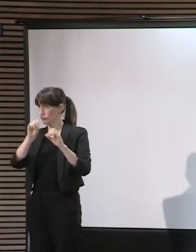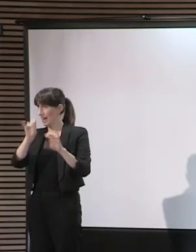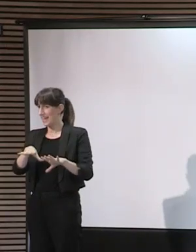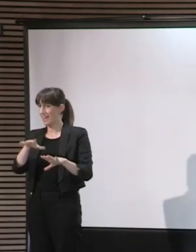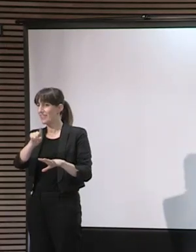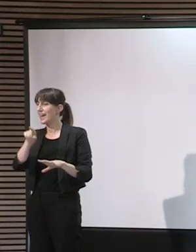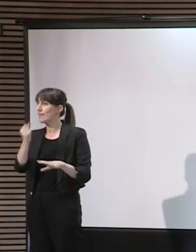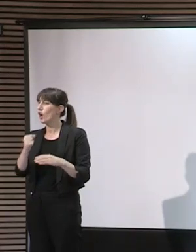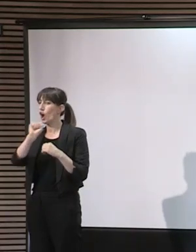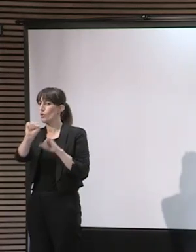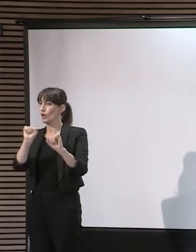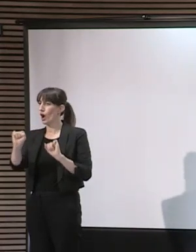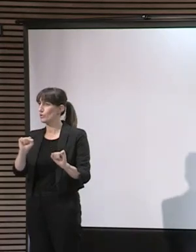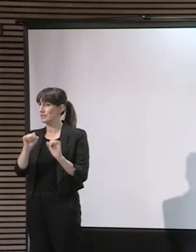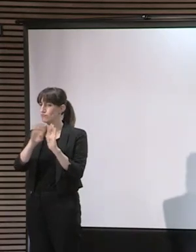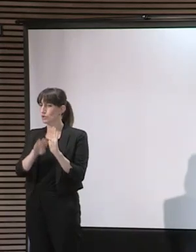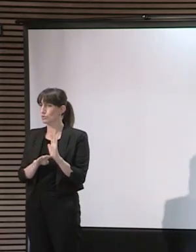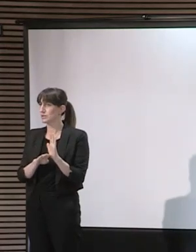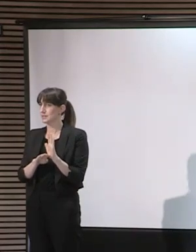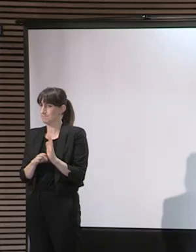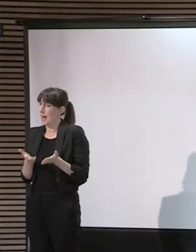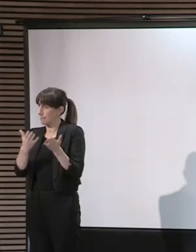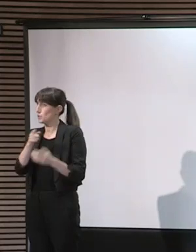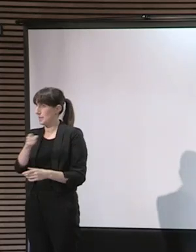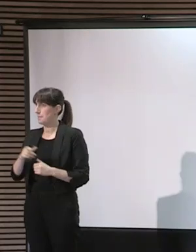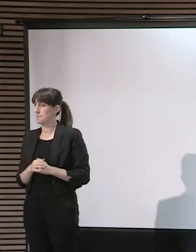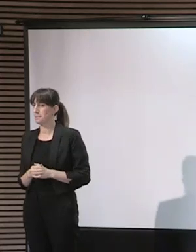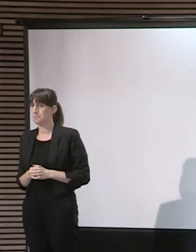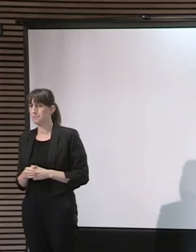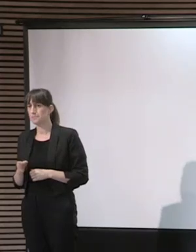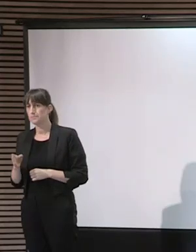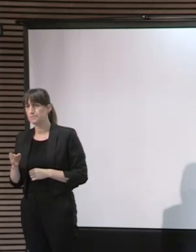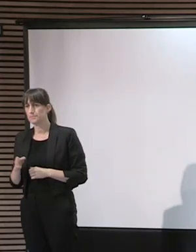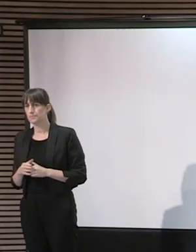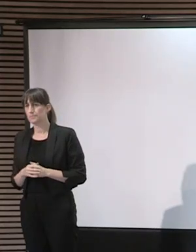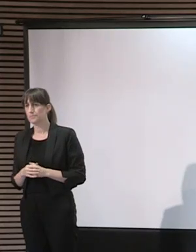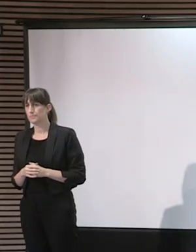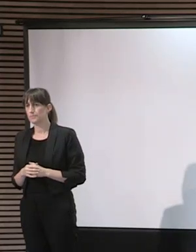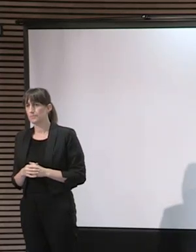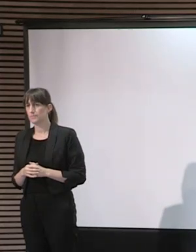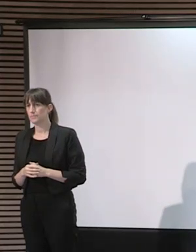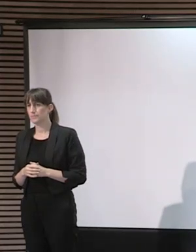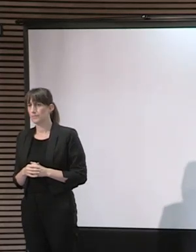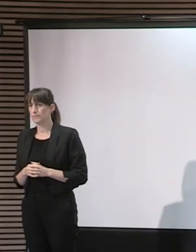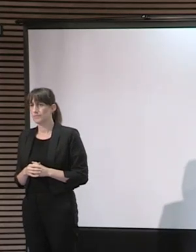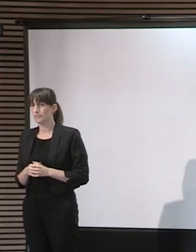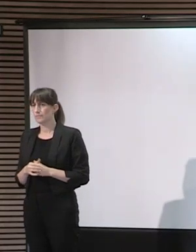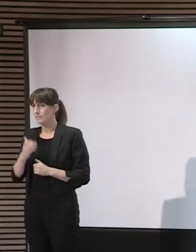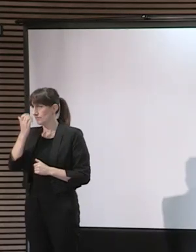still have some internal border restrictions. They may choose to wait. I see that as a matter for Australia.